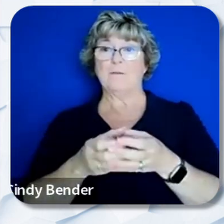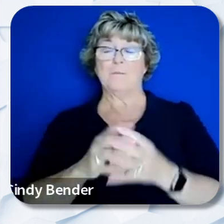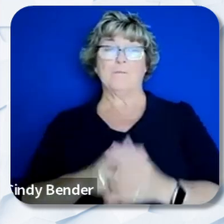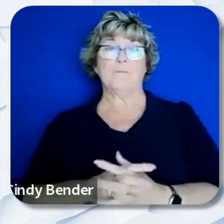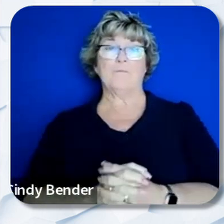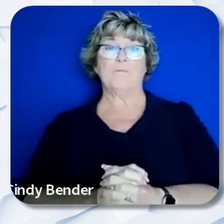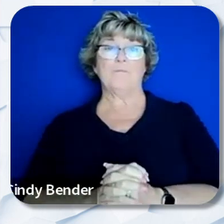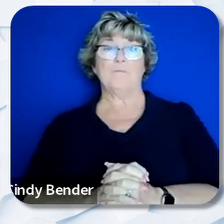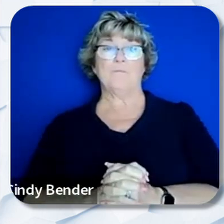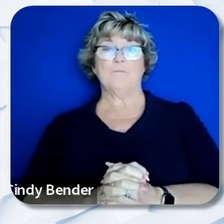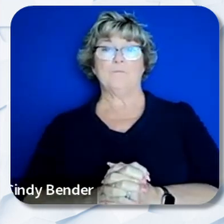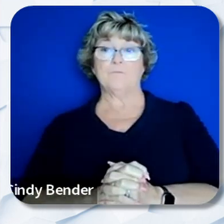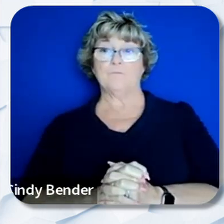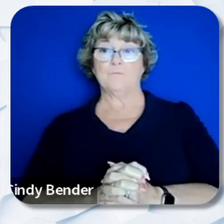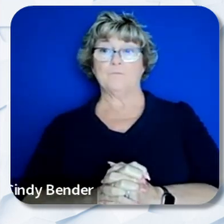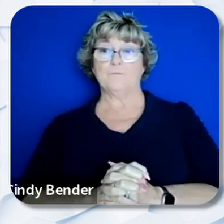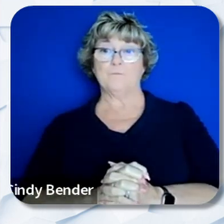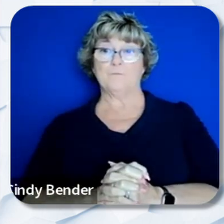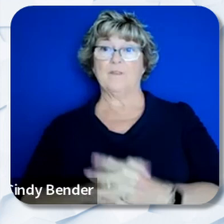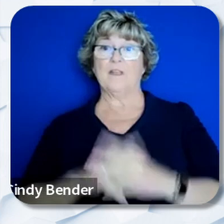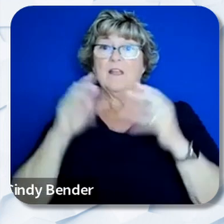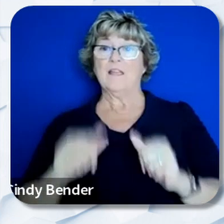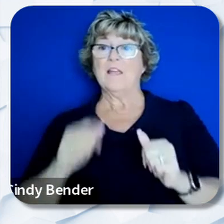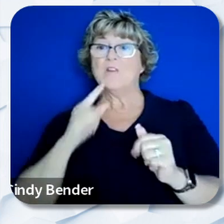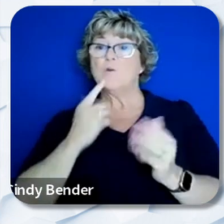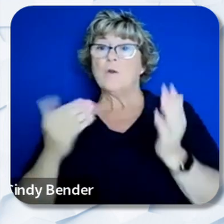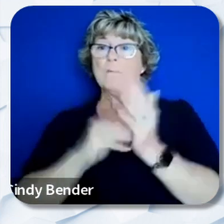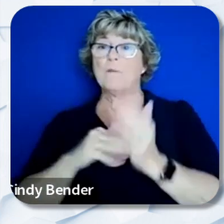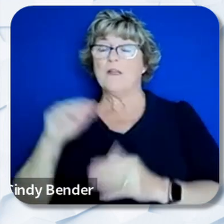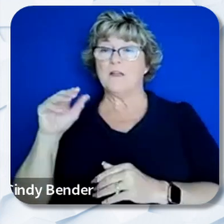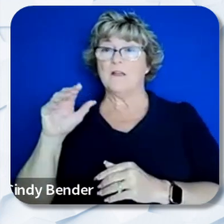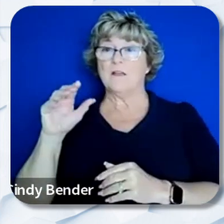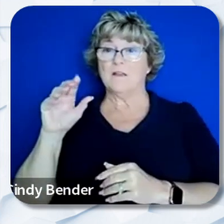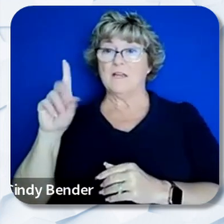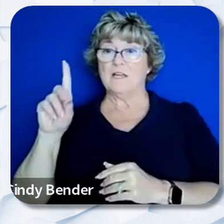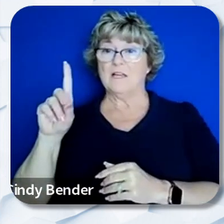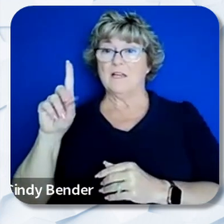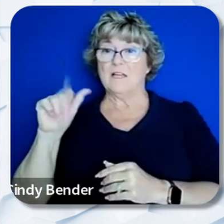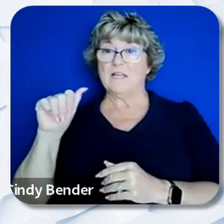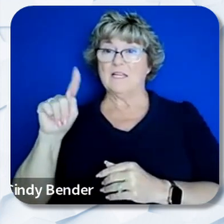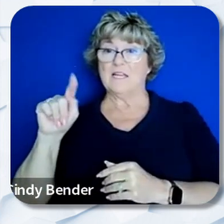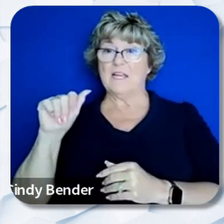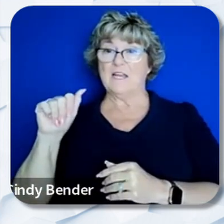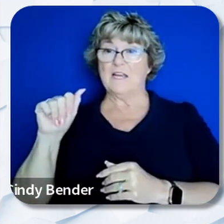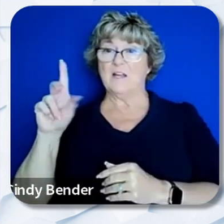"Can you repeat what data drill down is?" So we want, remember that Step 1 is asking